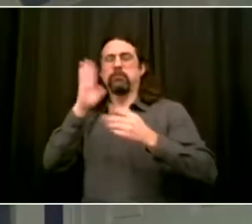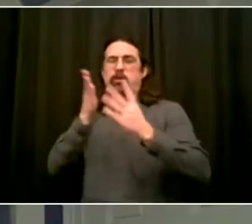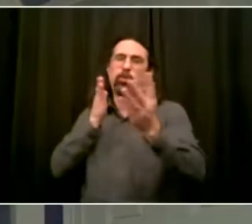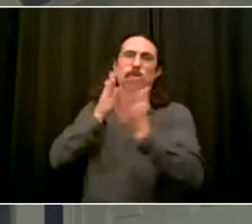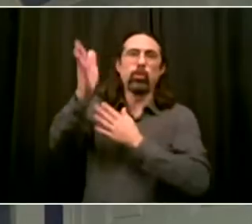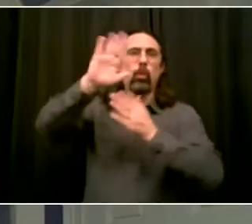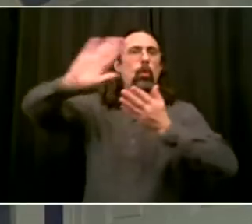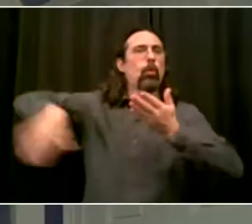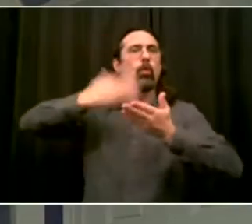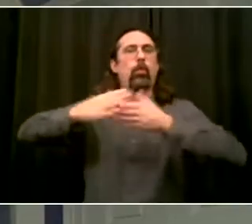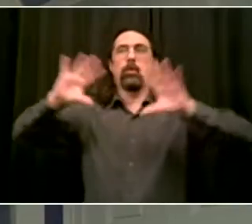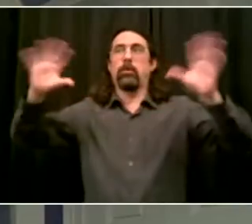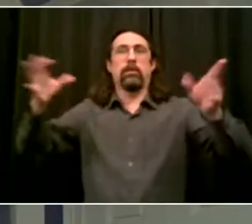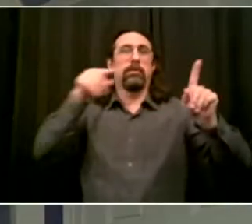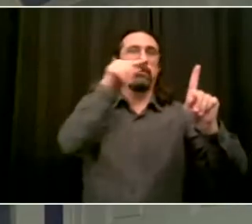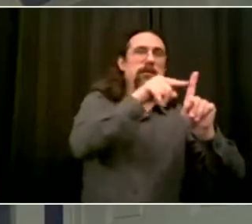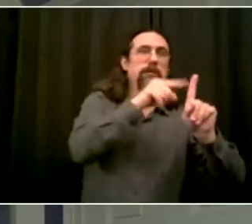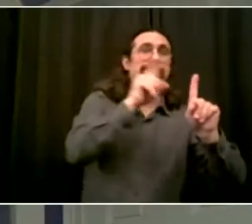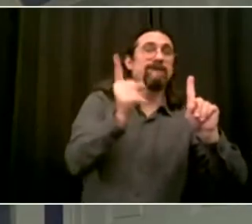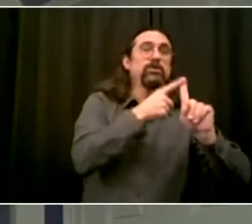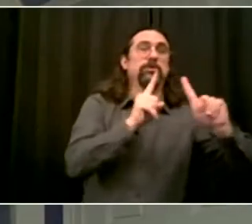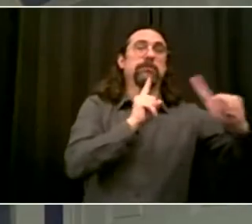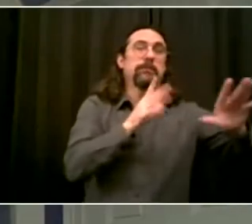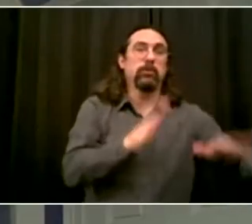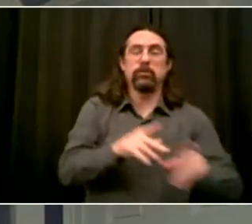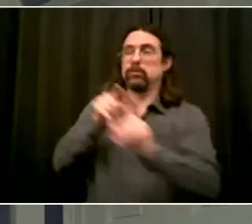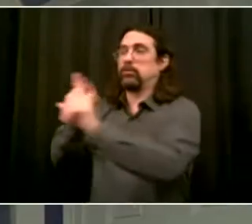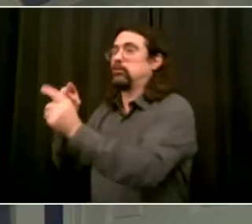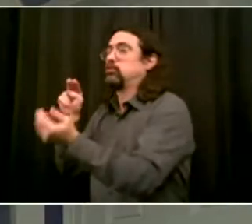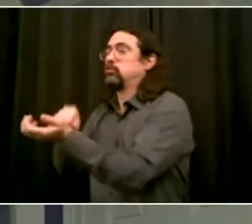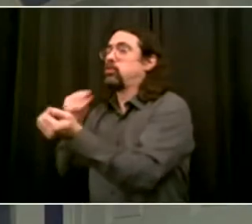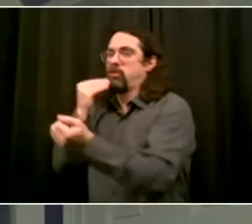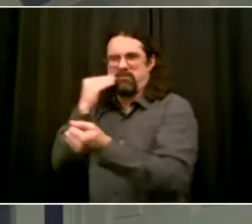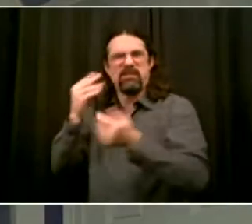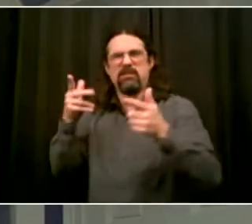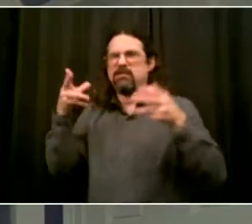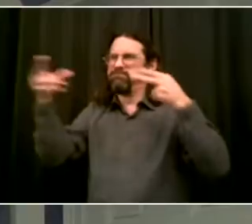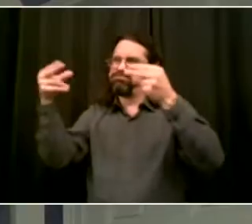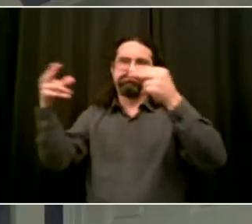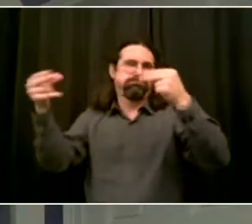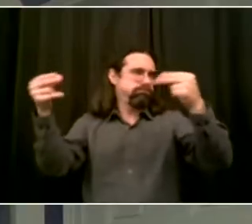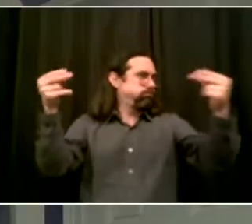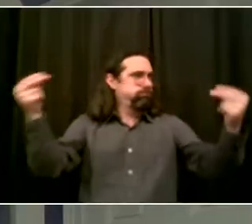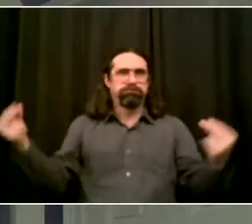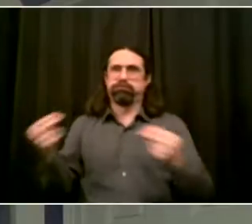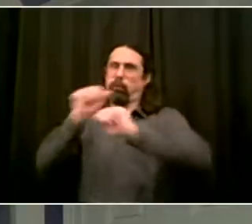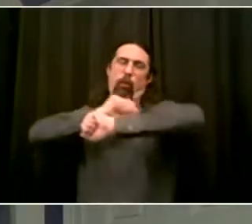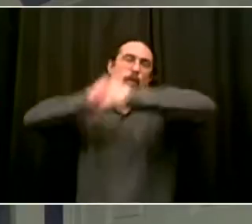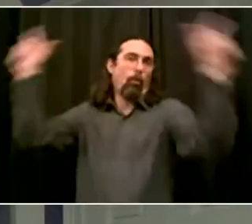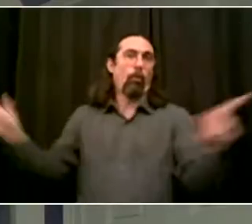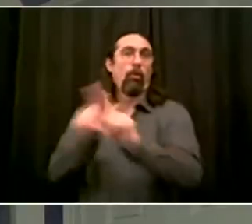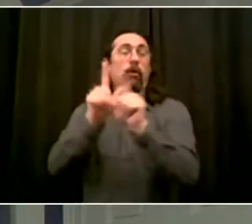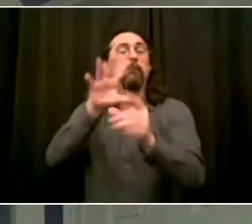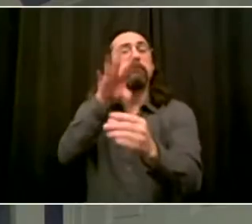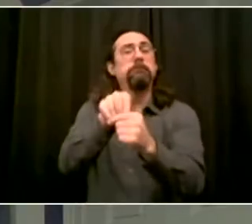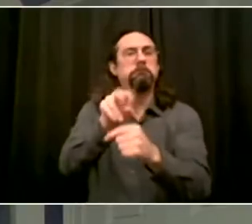SO MY SECOND QUESTION HAS TO DO WITH THIS INCRRSEEA IN